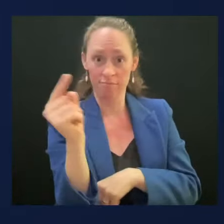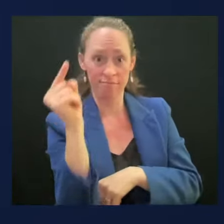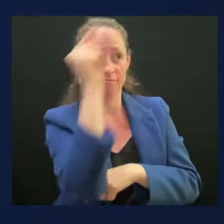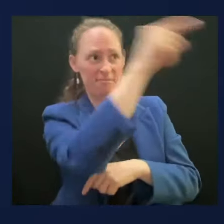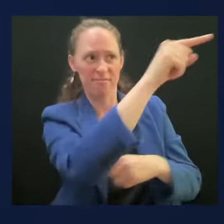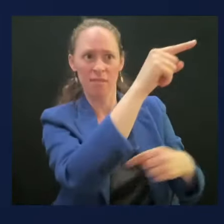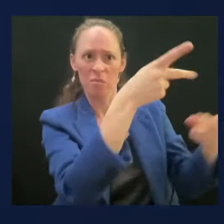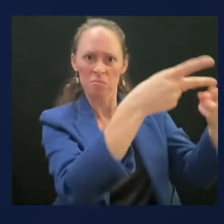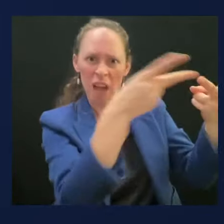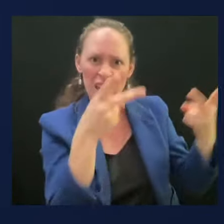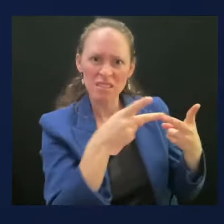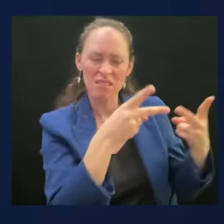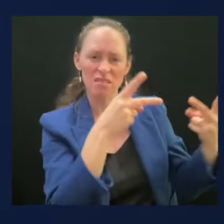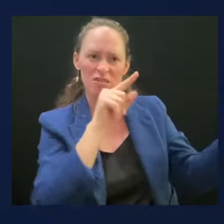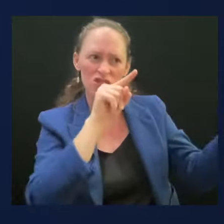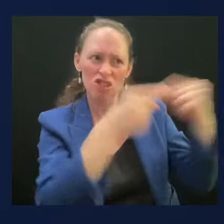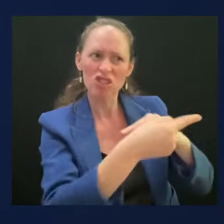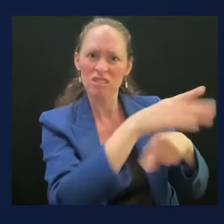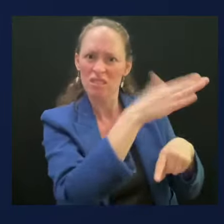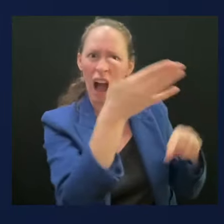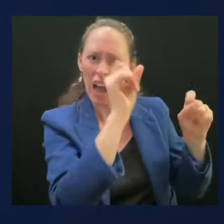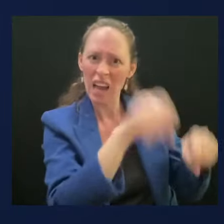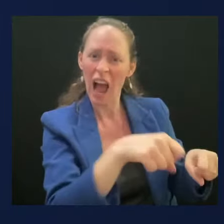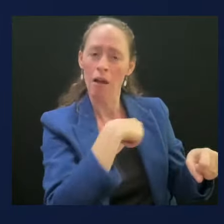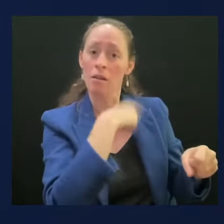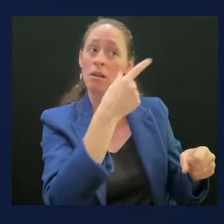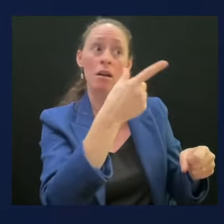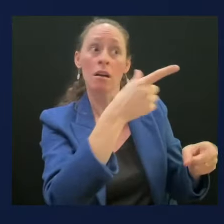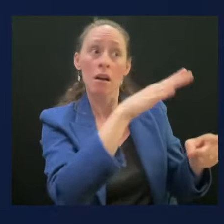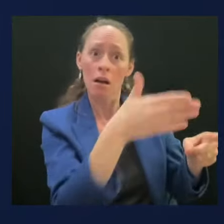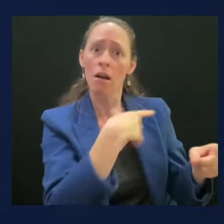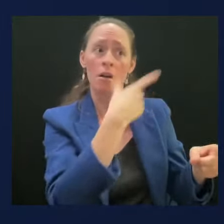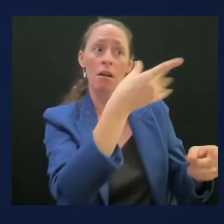It's a sacred obligation, not based on party or politics,